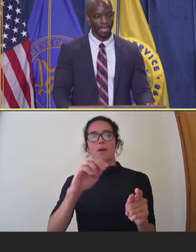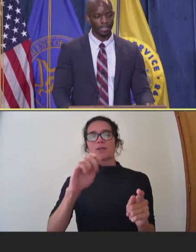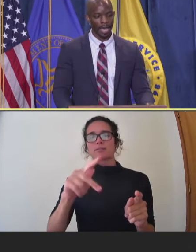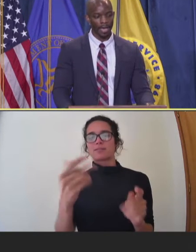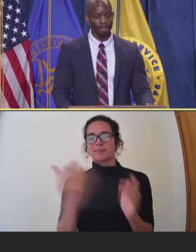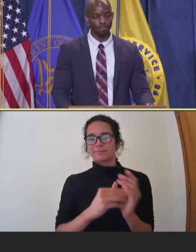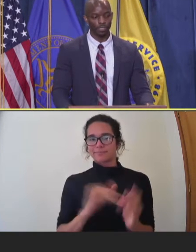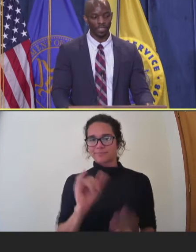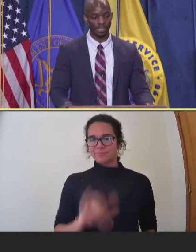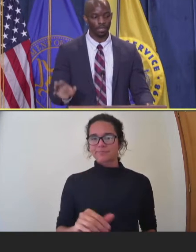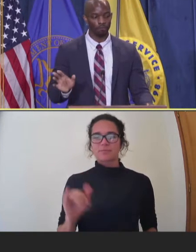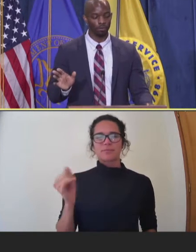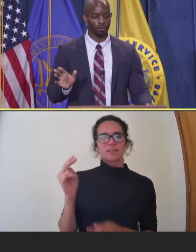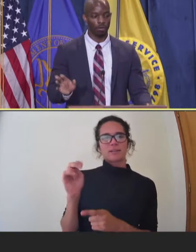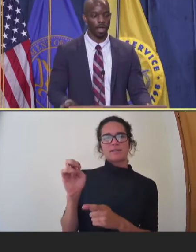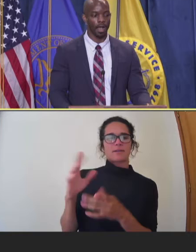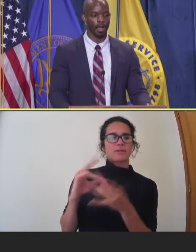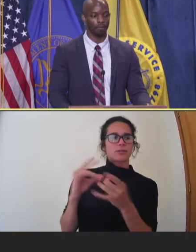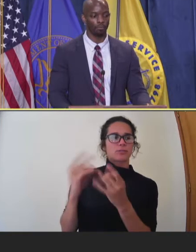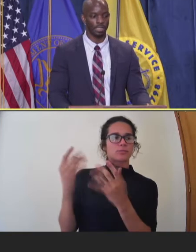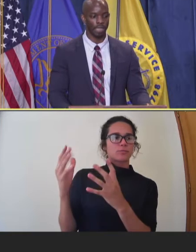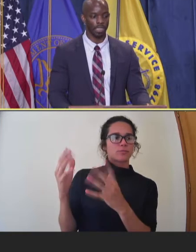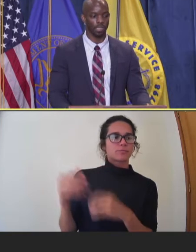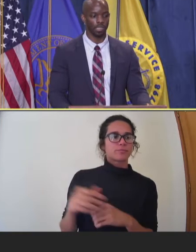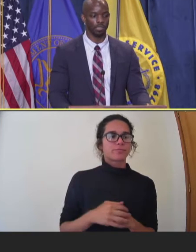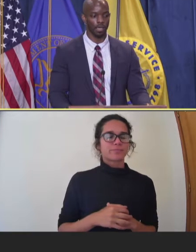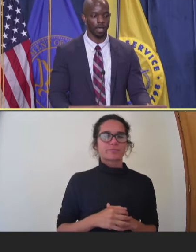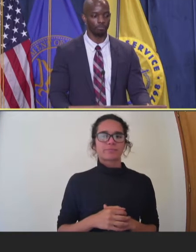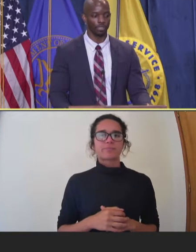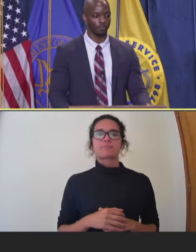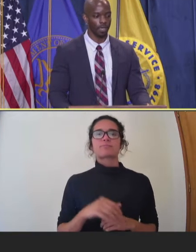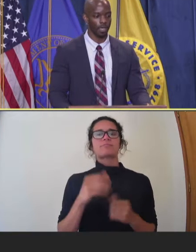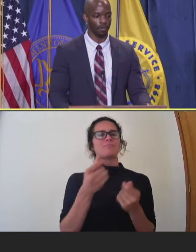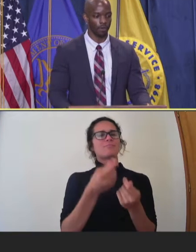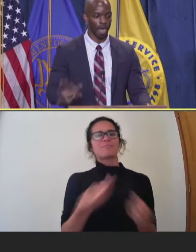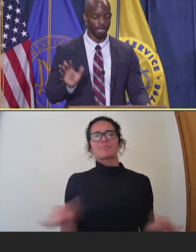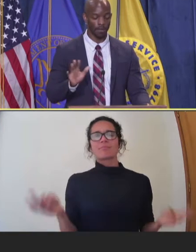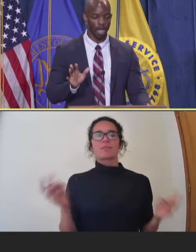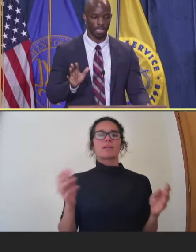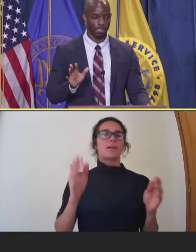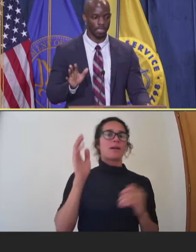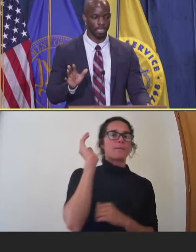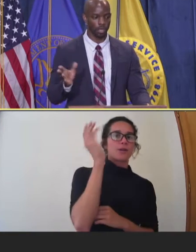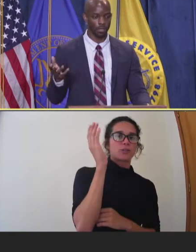And I have been doing several presentations, briefing a variety of audiences on the